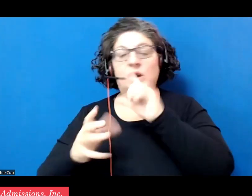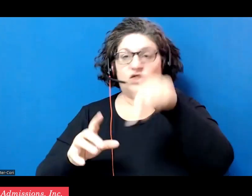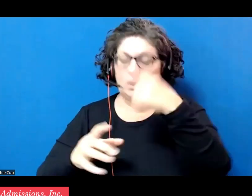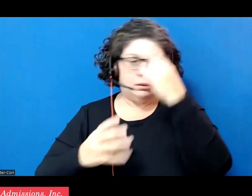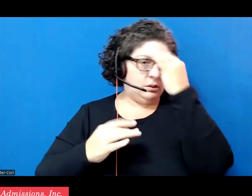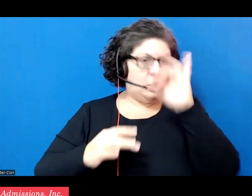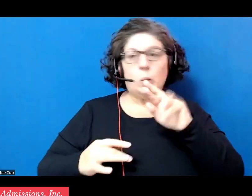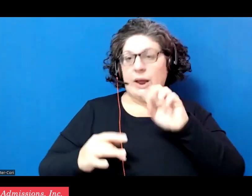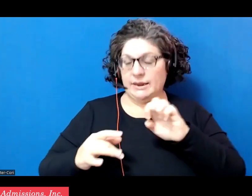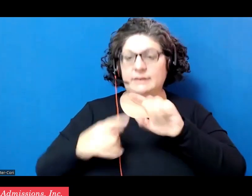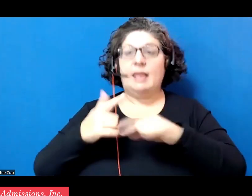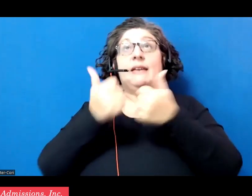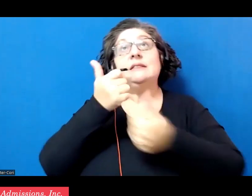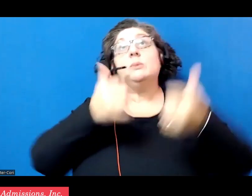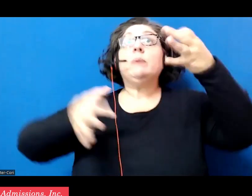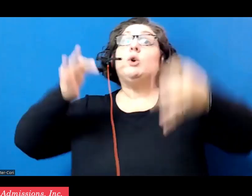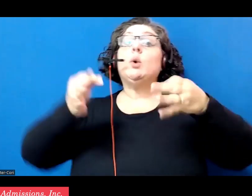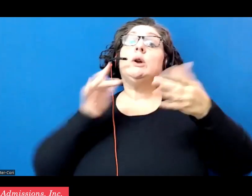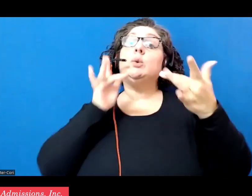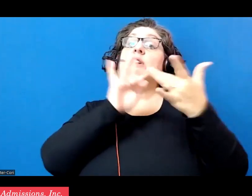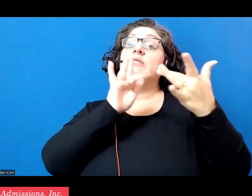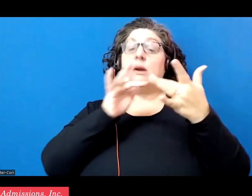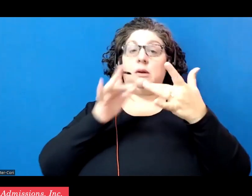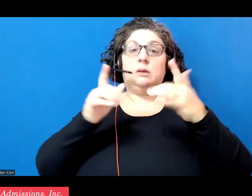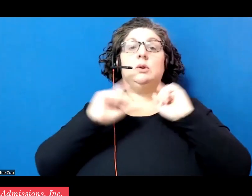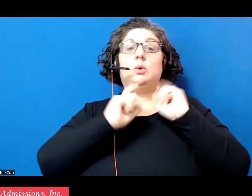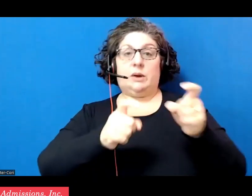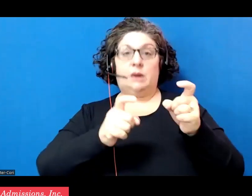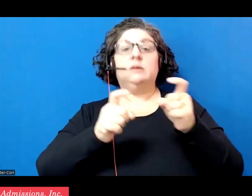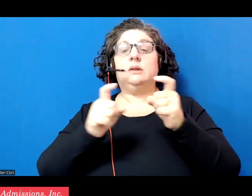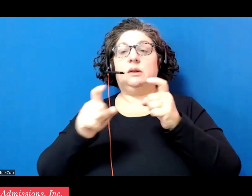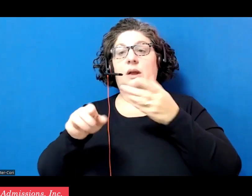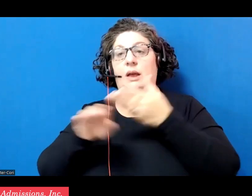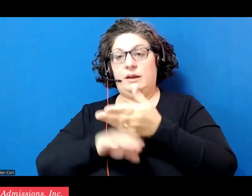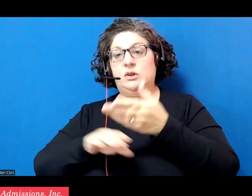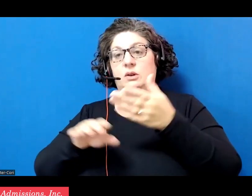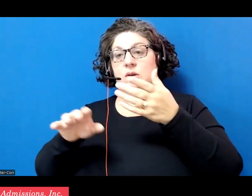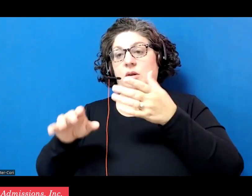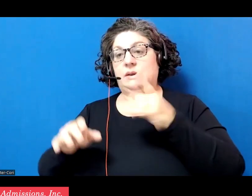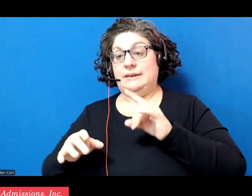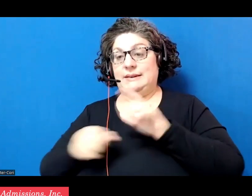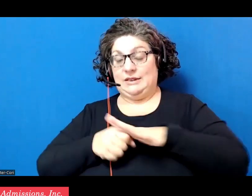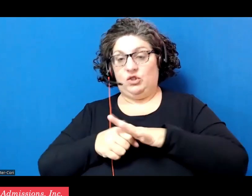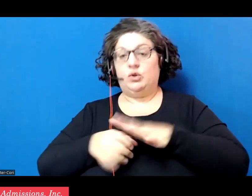And then the Supreme Court reached out and granted cert after district court opinion. So that's how they got there.